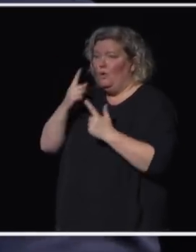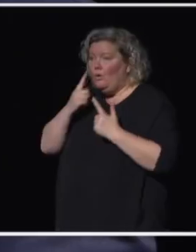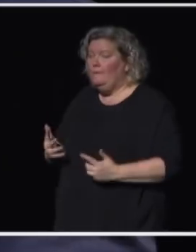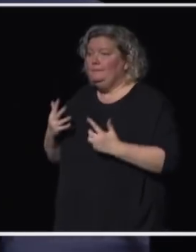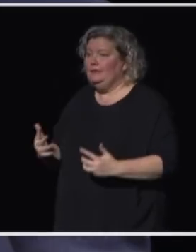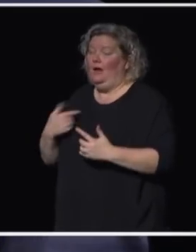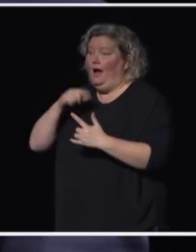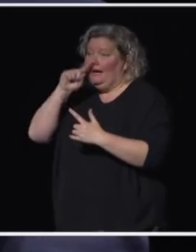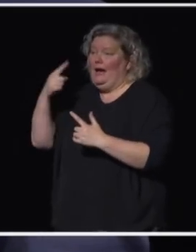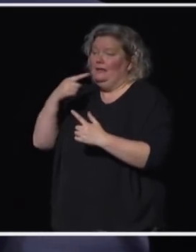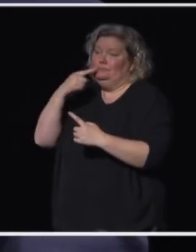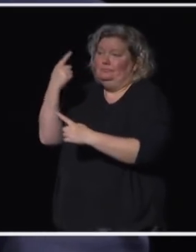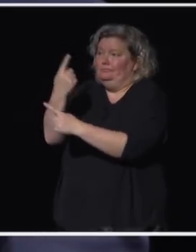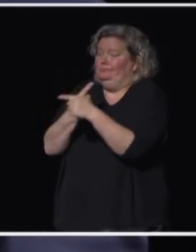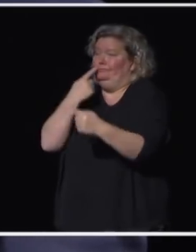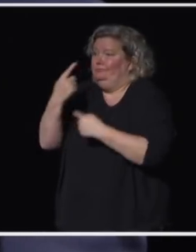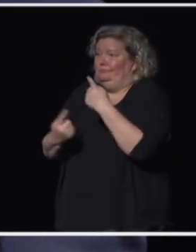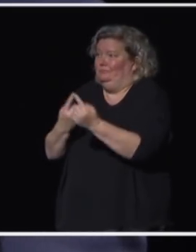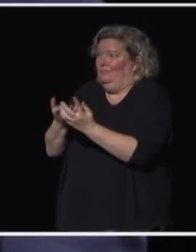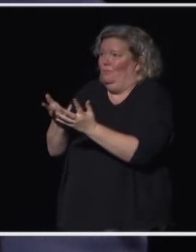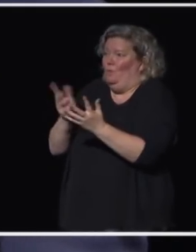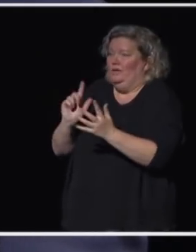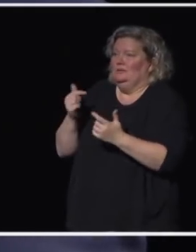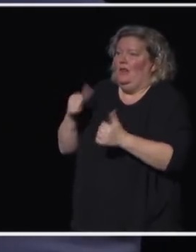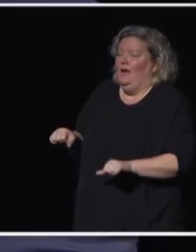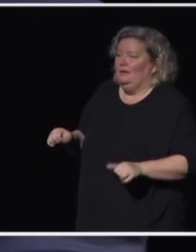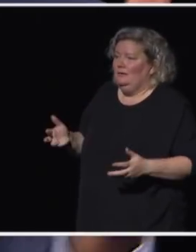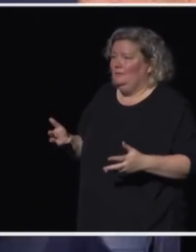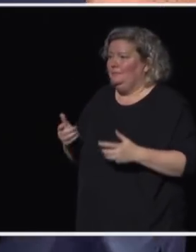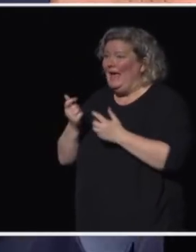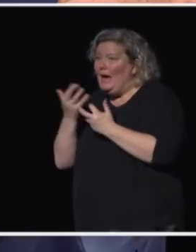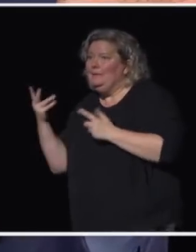I cannot overstate, like, how many guns there are in America.